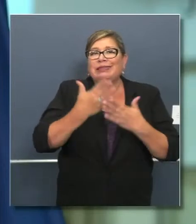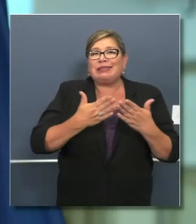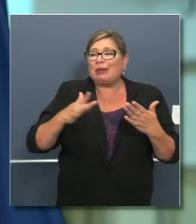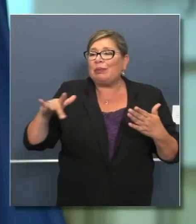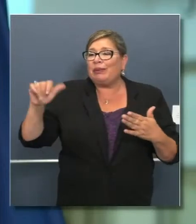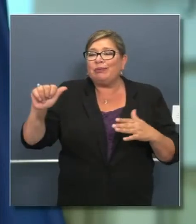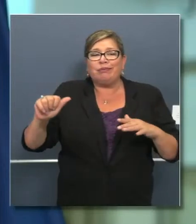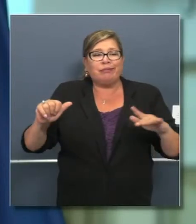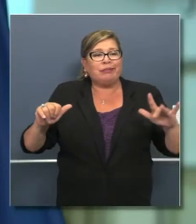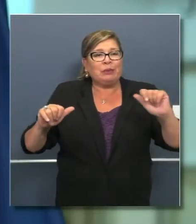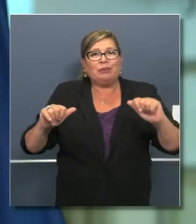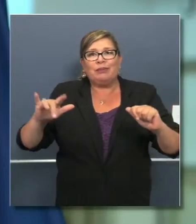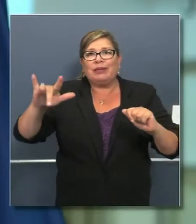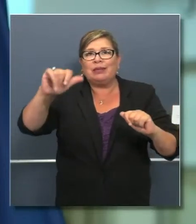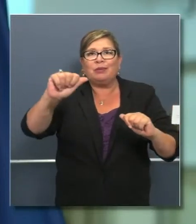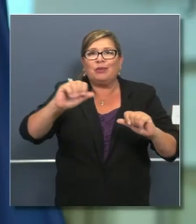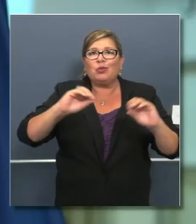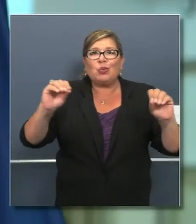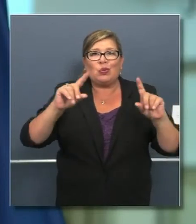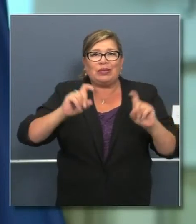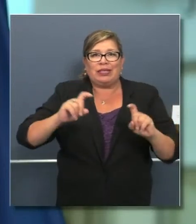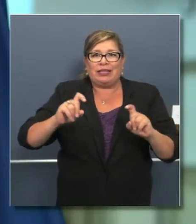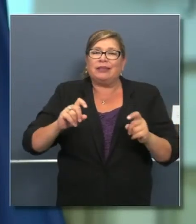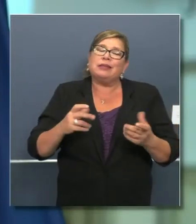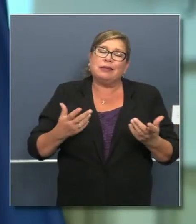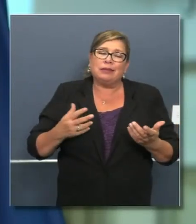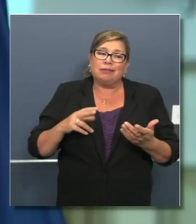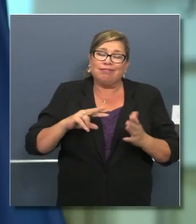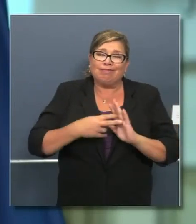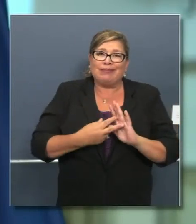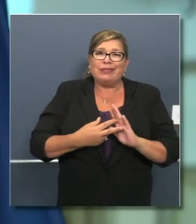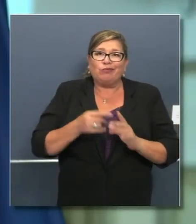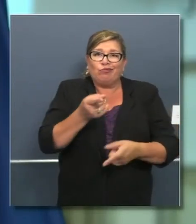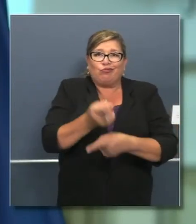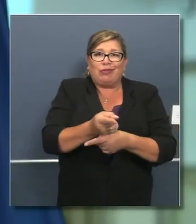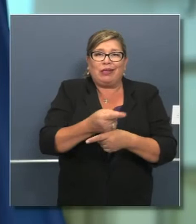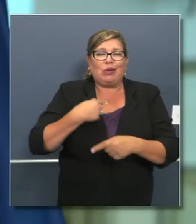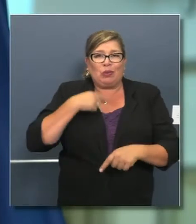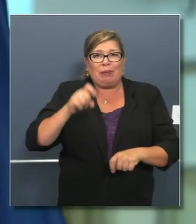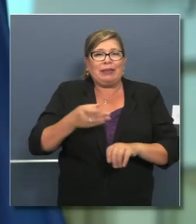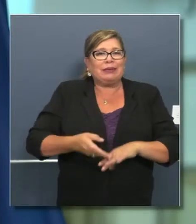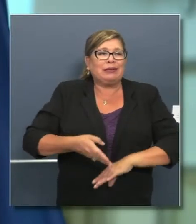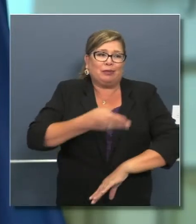it's a way of acknowledged in the frame we have more work to do at a certain point what you're